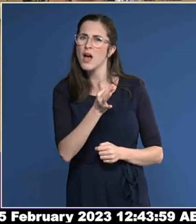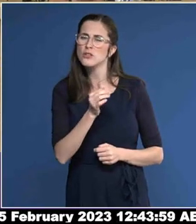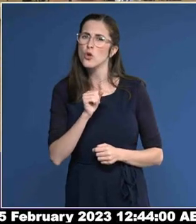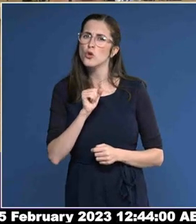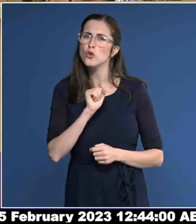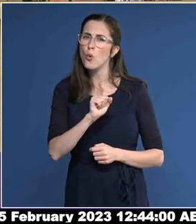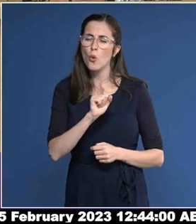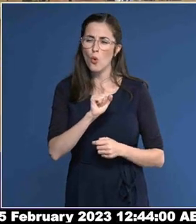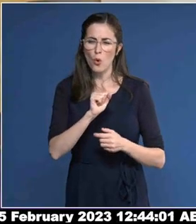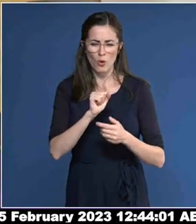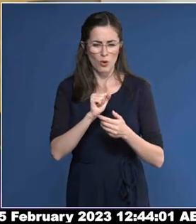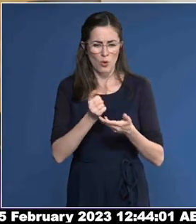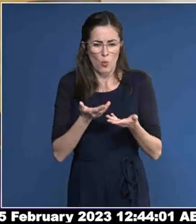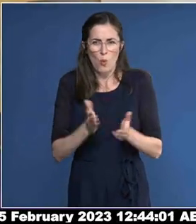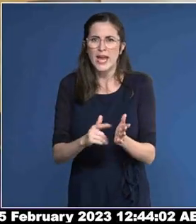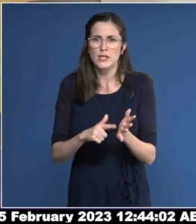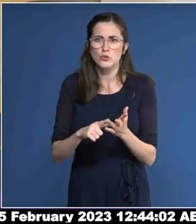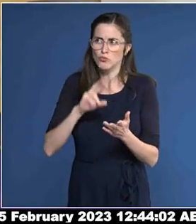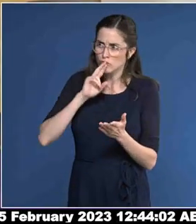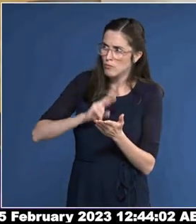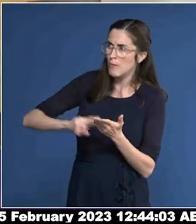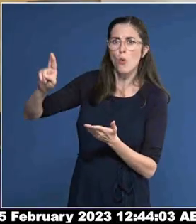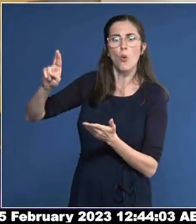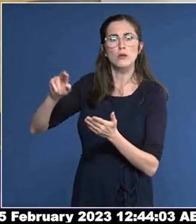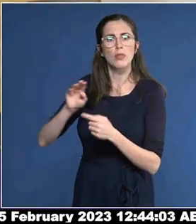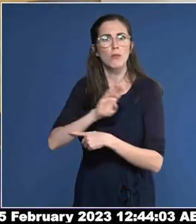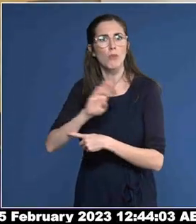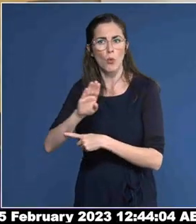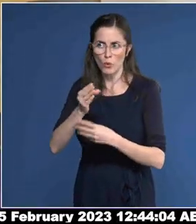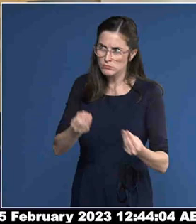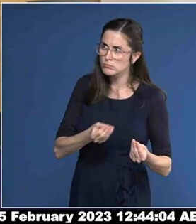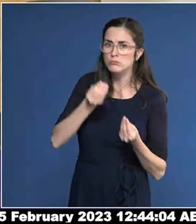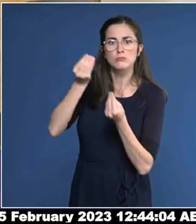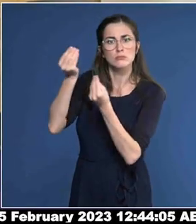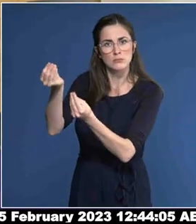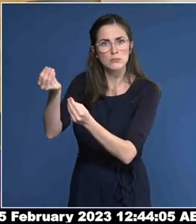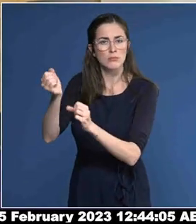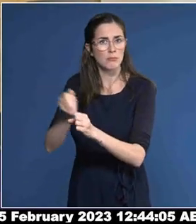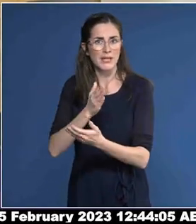board and ensuring that the board receives the information that it needs so that it can